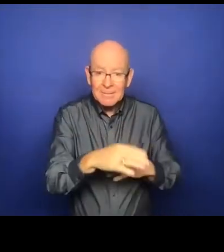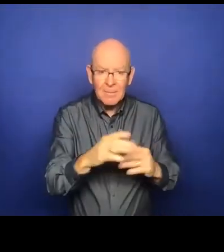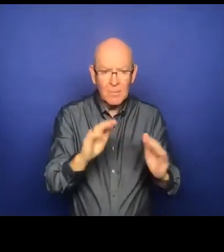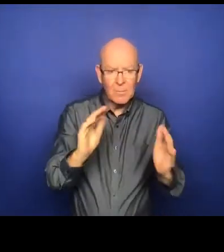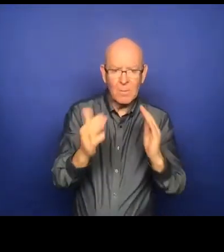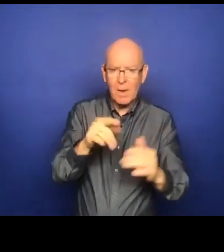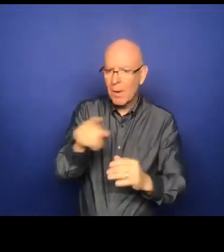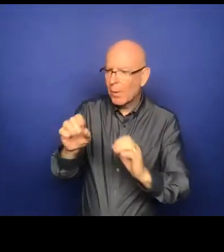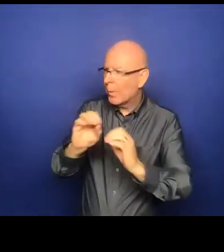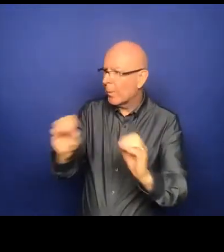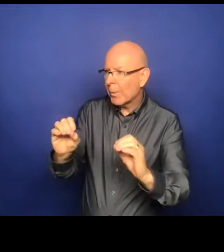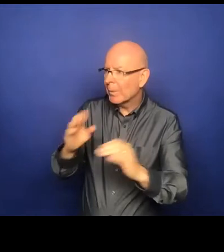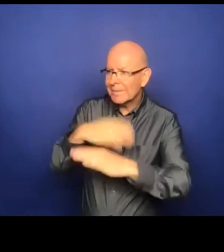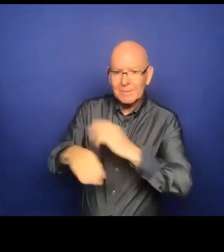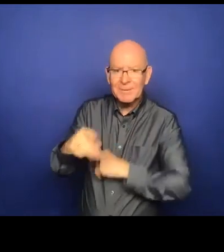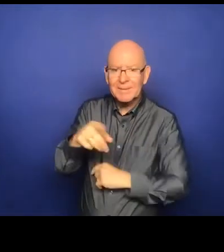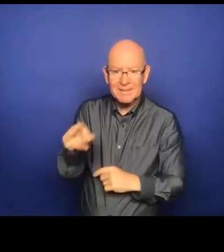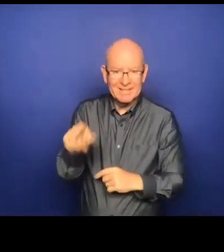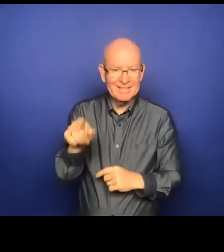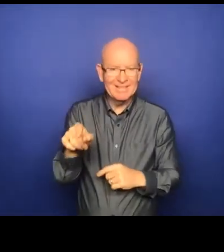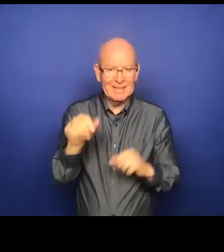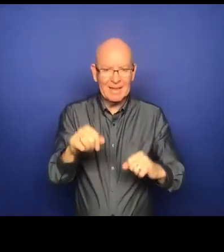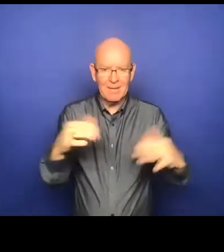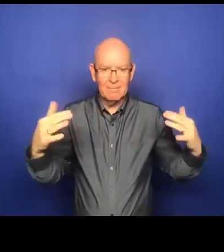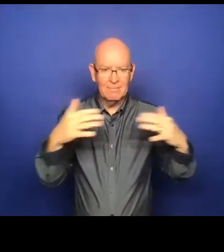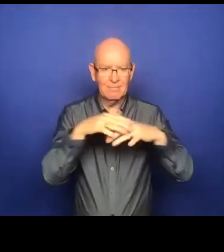ation at national, regional and global levels and can be complement